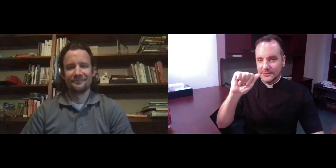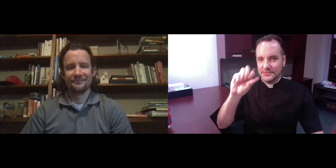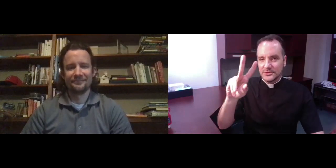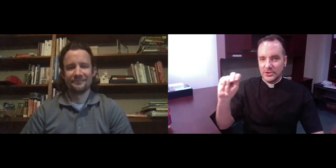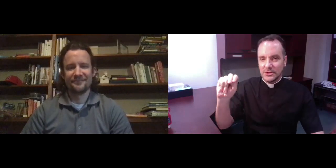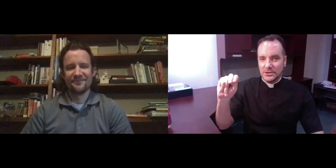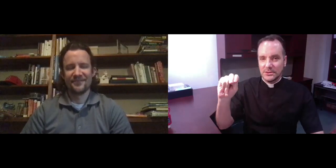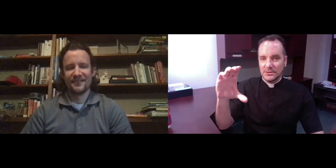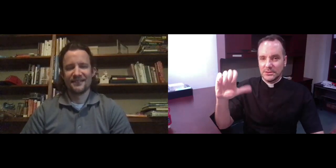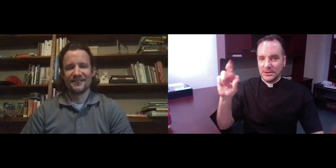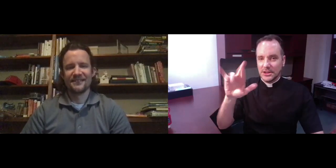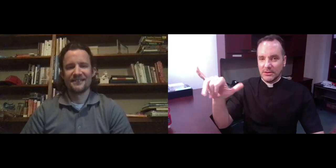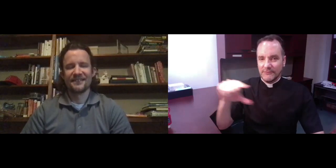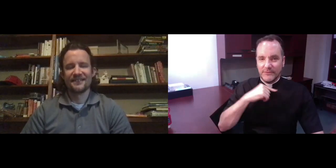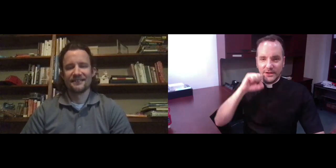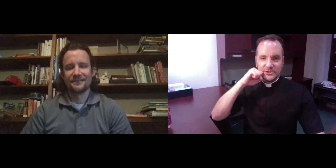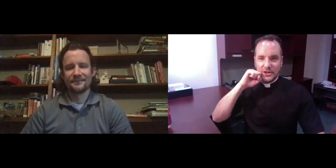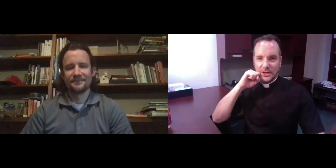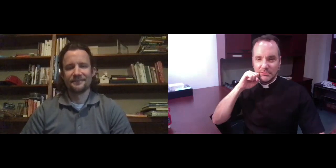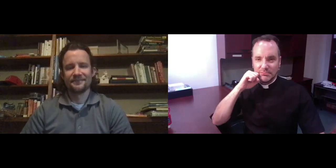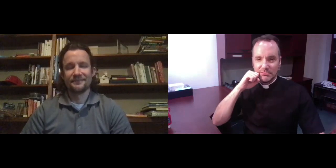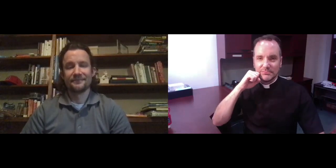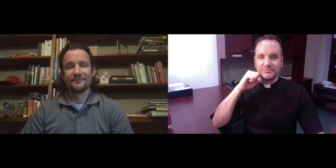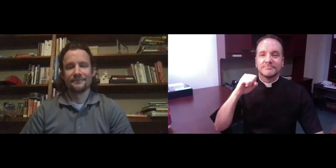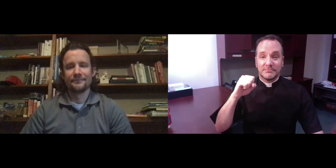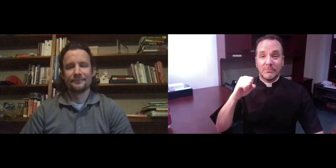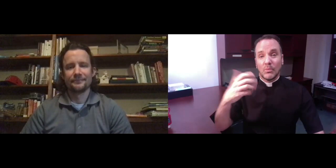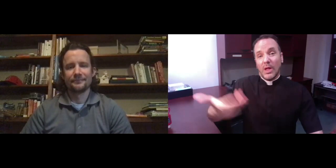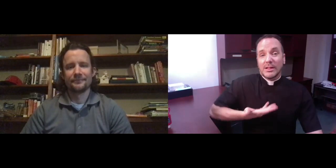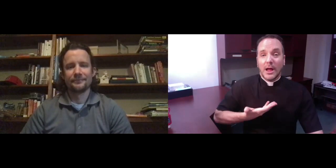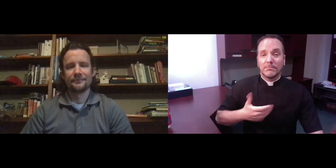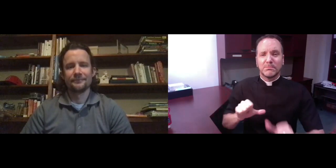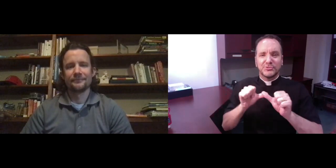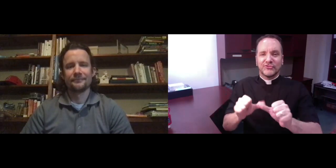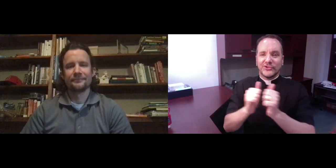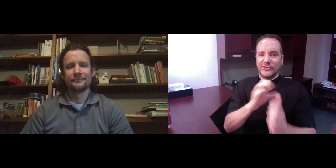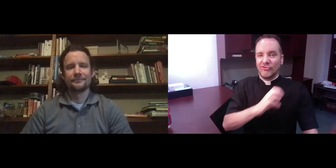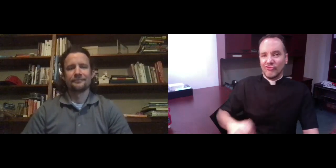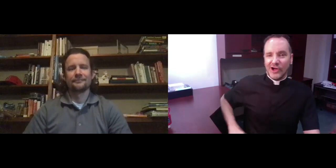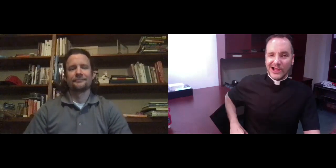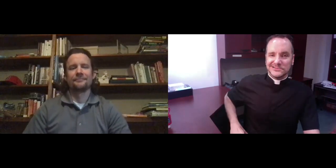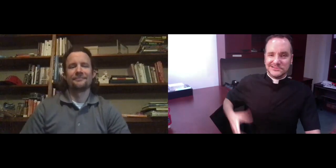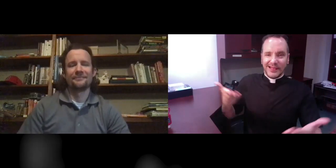Hello! I'm Fr .Shawn Carey. Welcome to "Persevere with Christ."